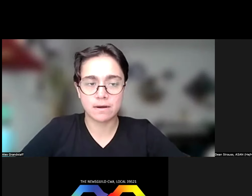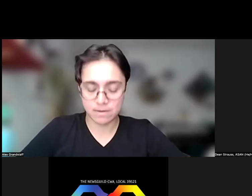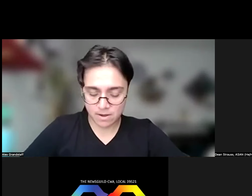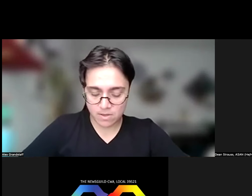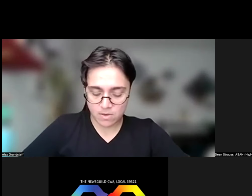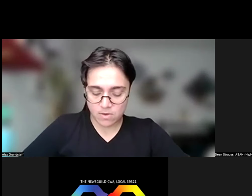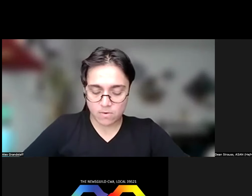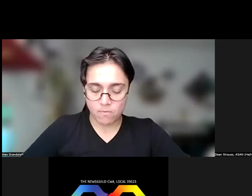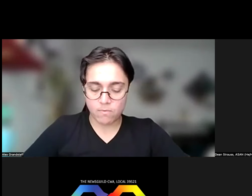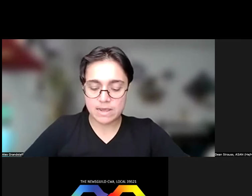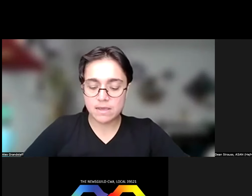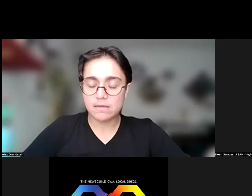That is a disclaimer right there.